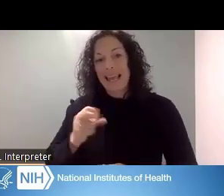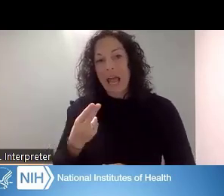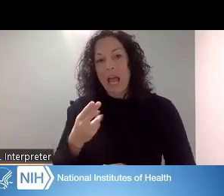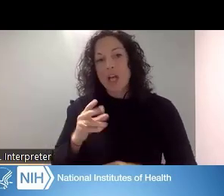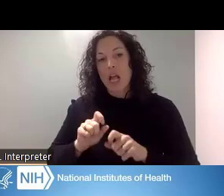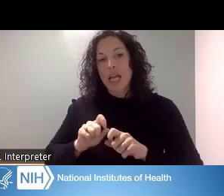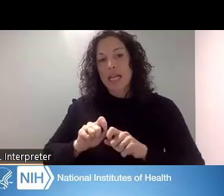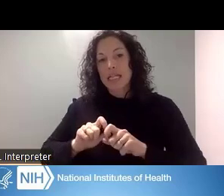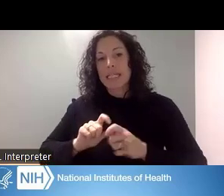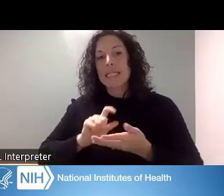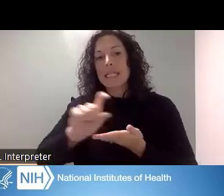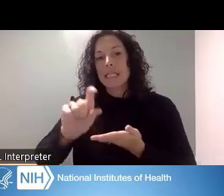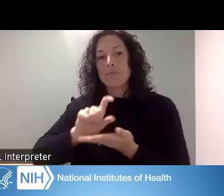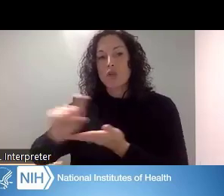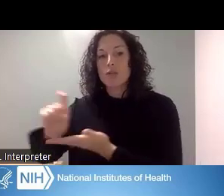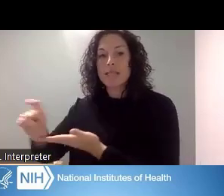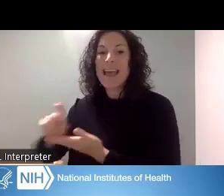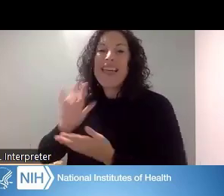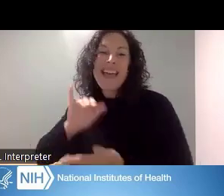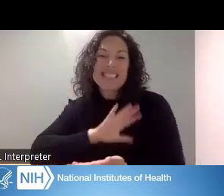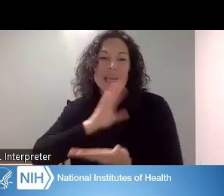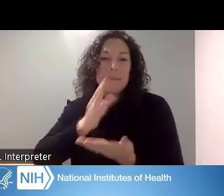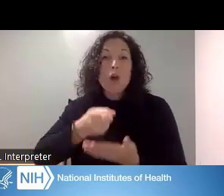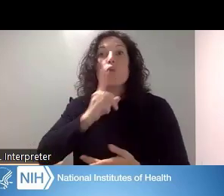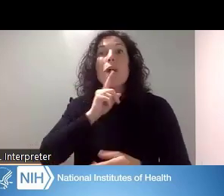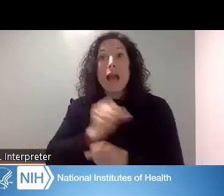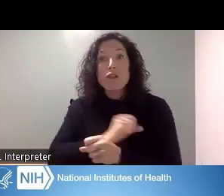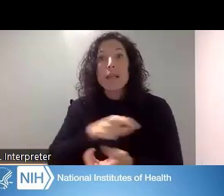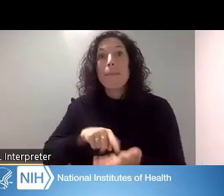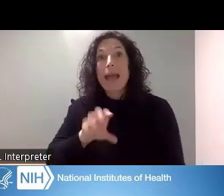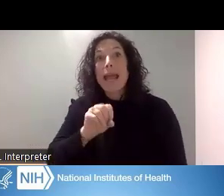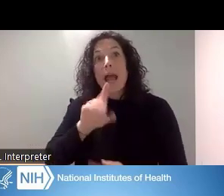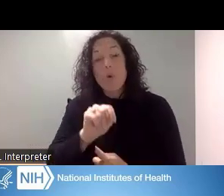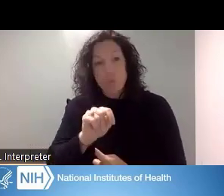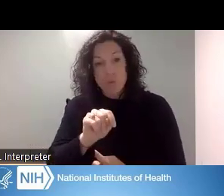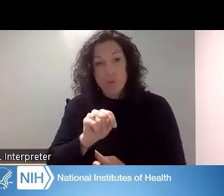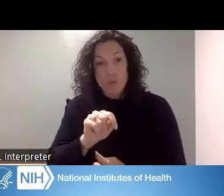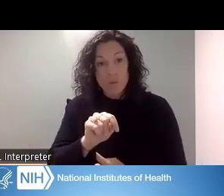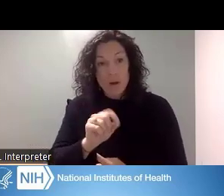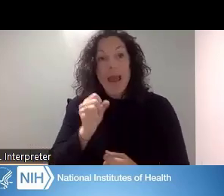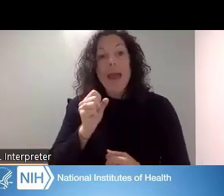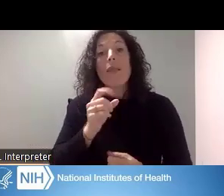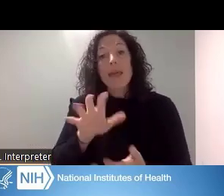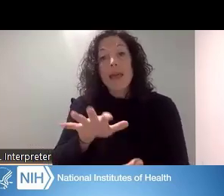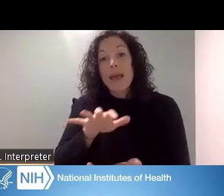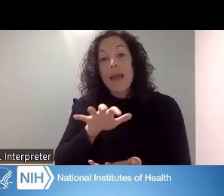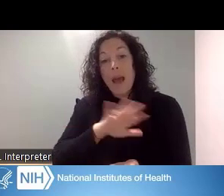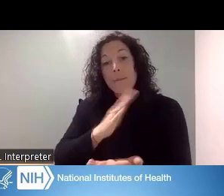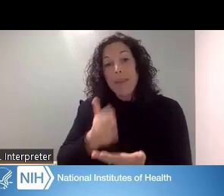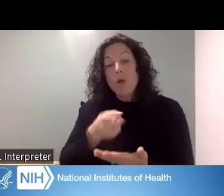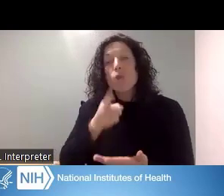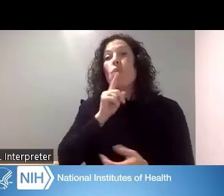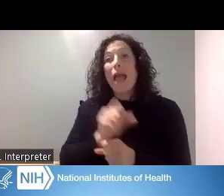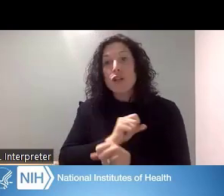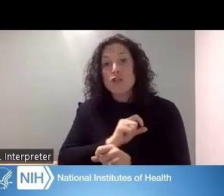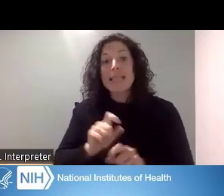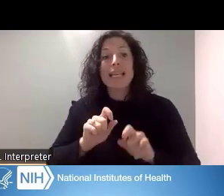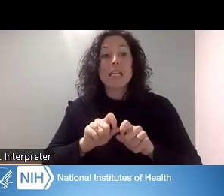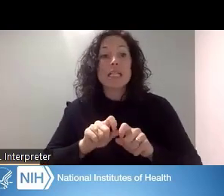and that represents the amount that you've actually paid out, the amount that you've actually disbursed compared to what you have drawn.